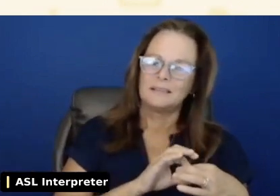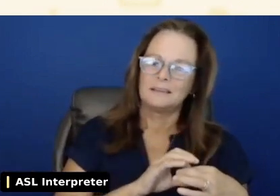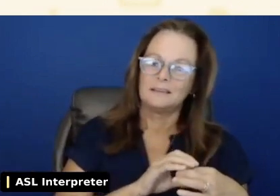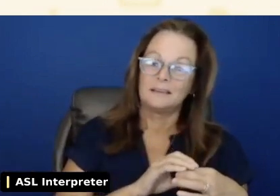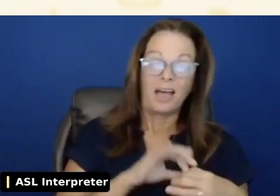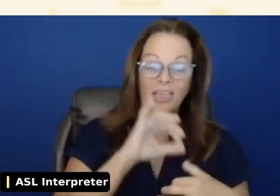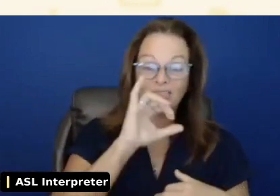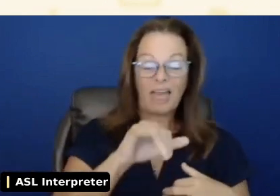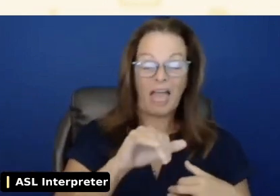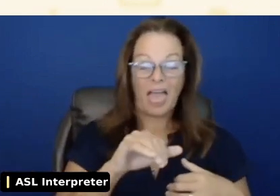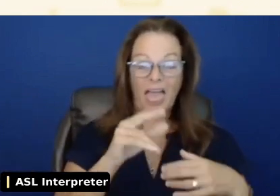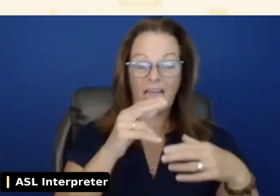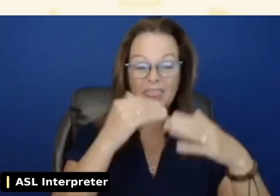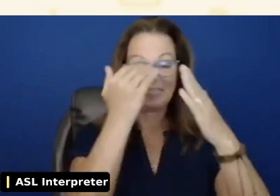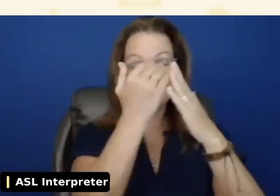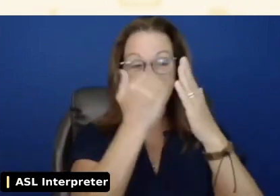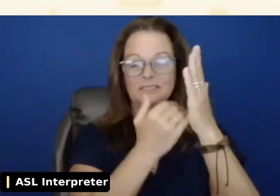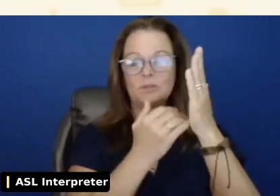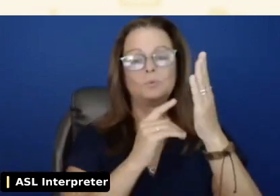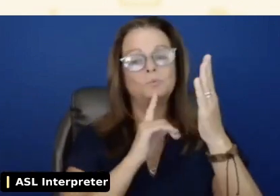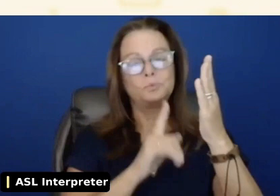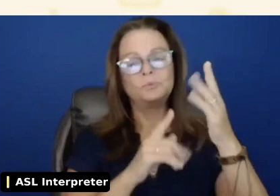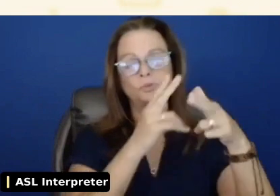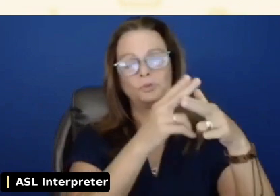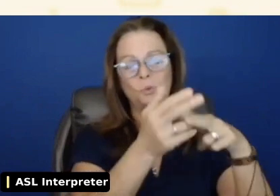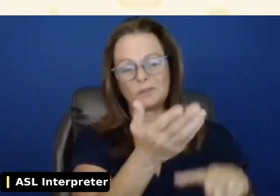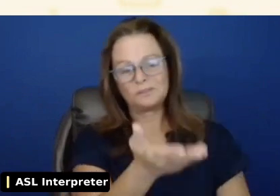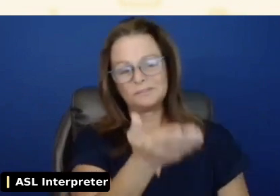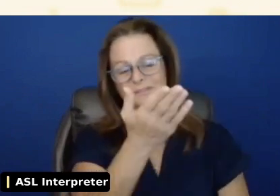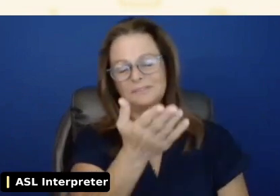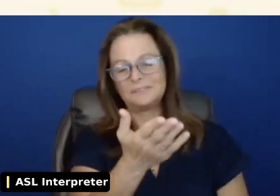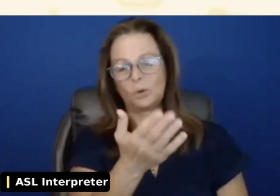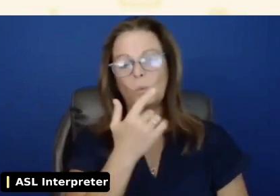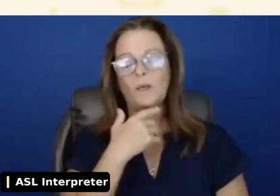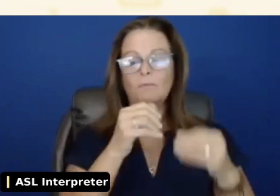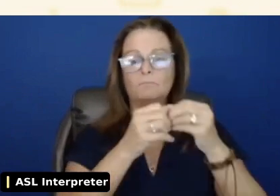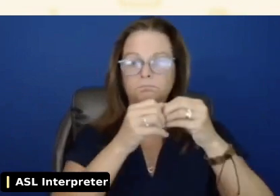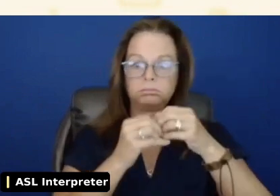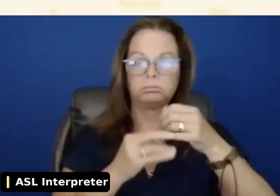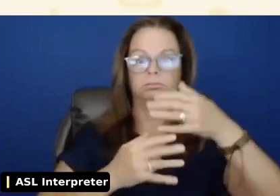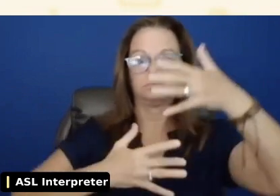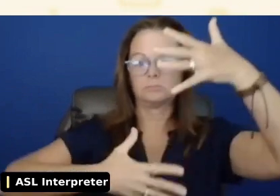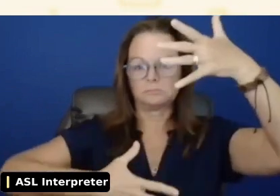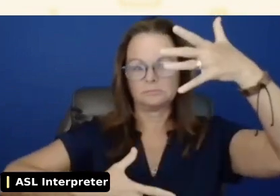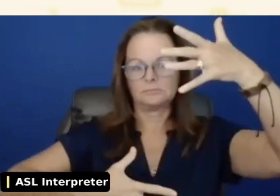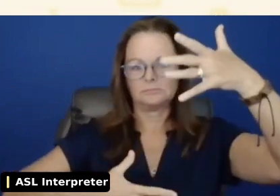The spectrum of invisible health conditions is diverse as humanity itself.